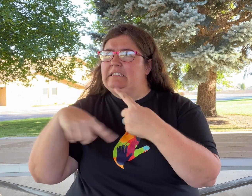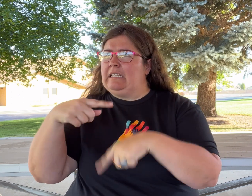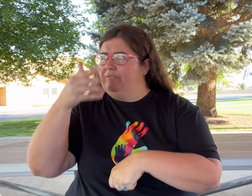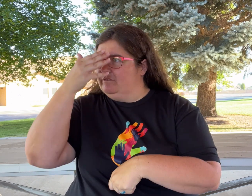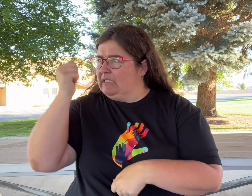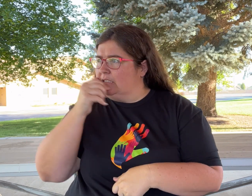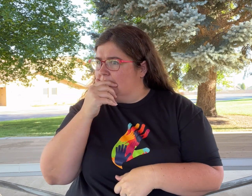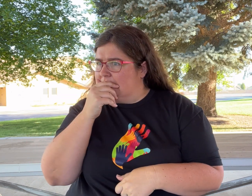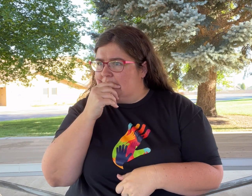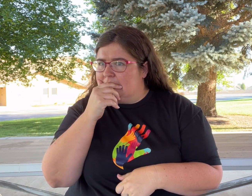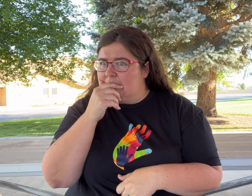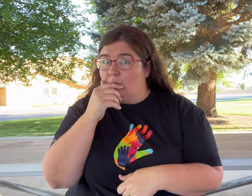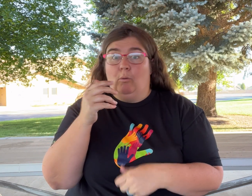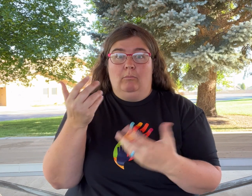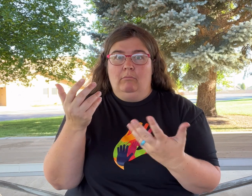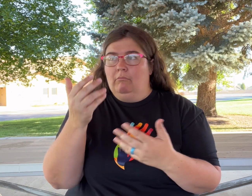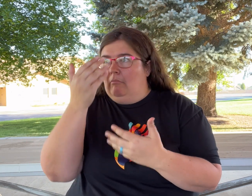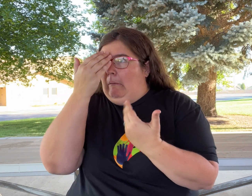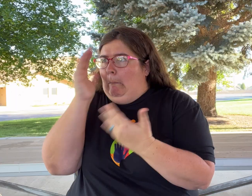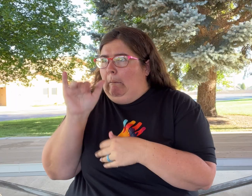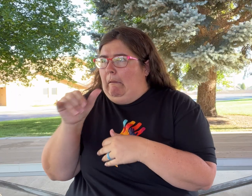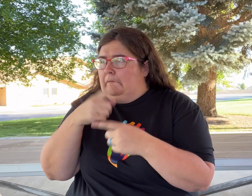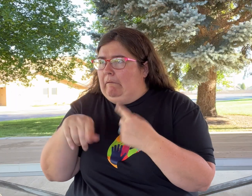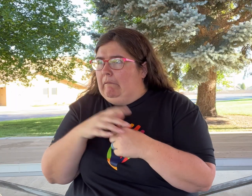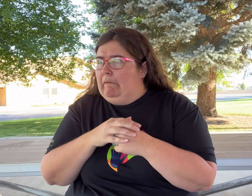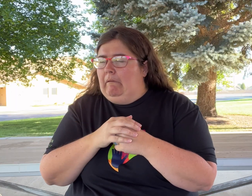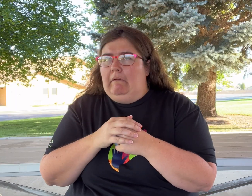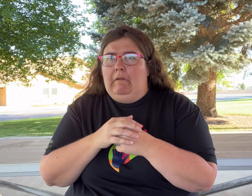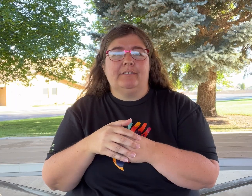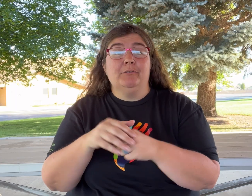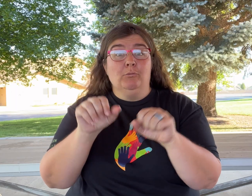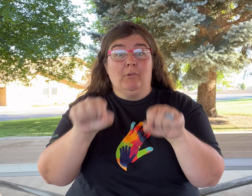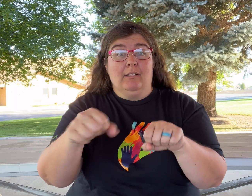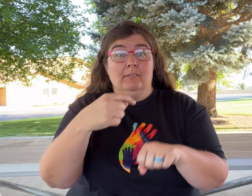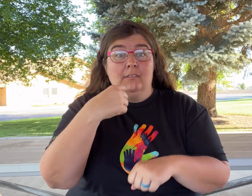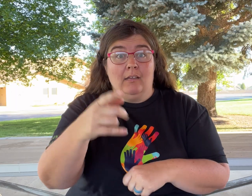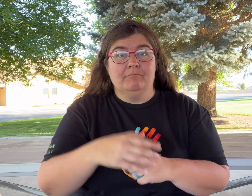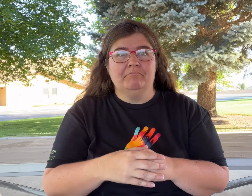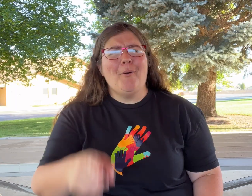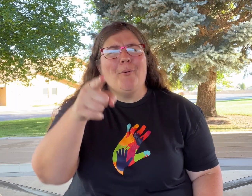sudden you realize, "Uh, I forgot that sign." or "Ooh I don't know that sign." You can say,